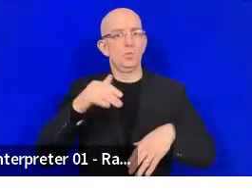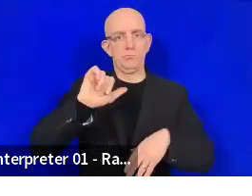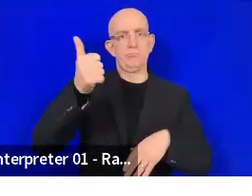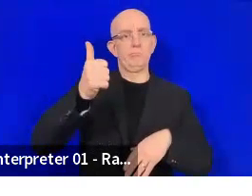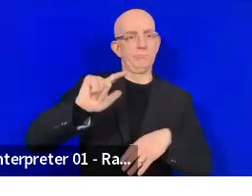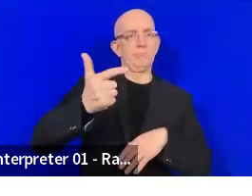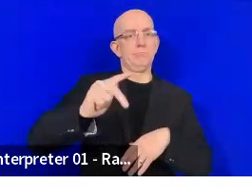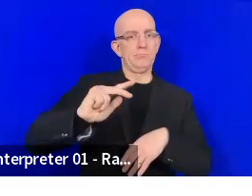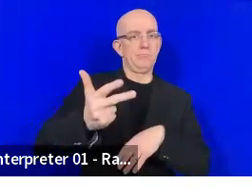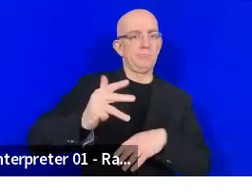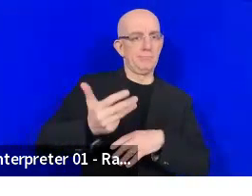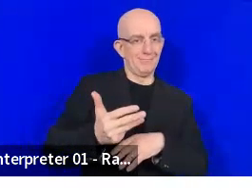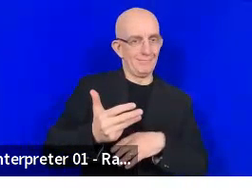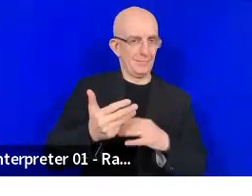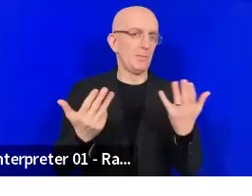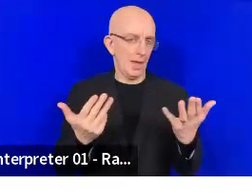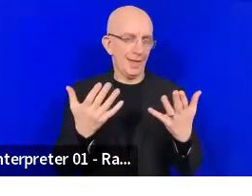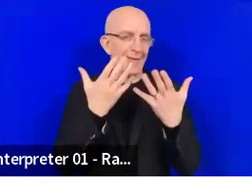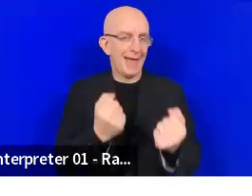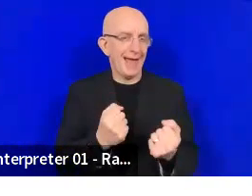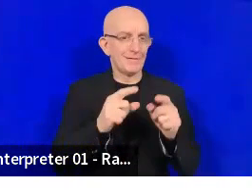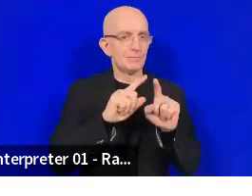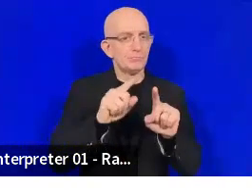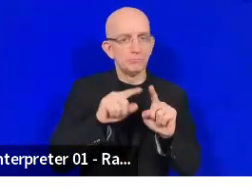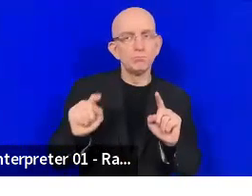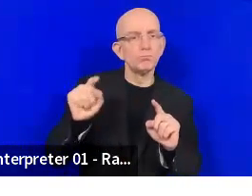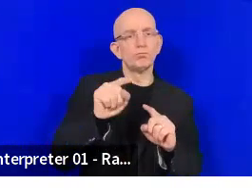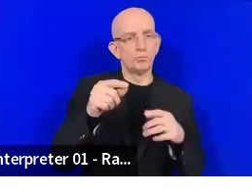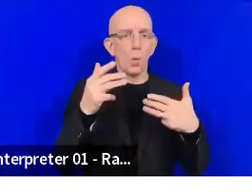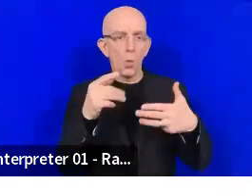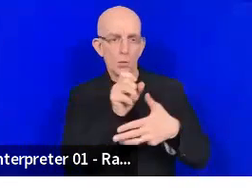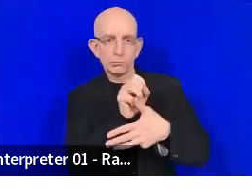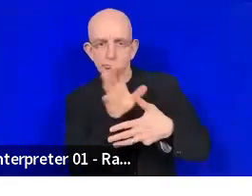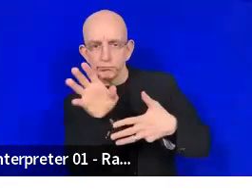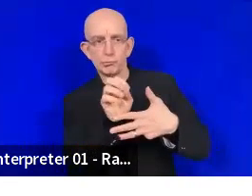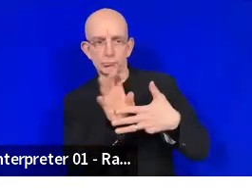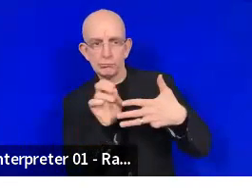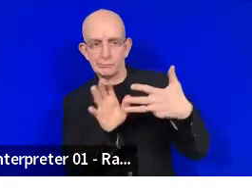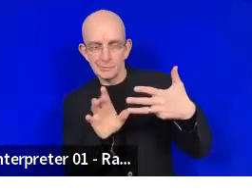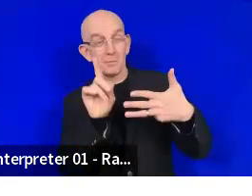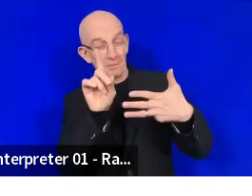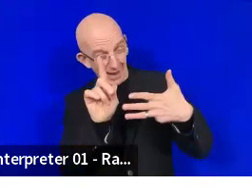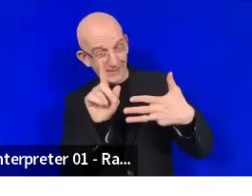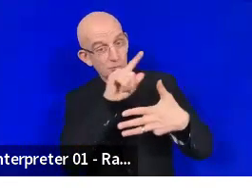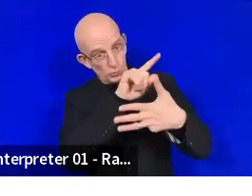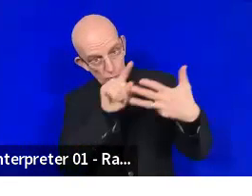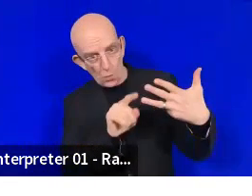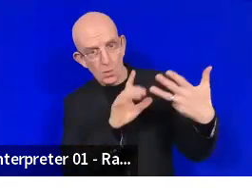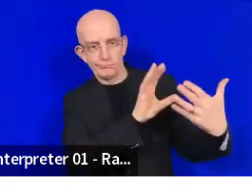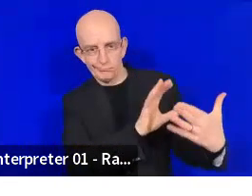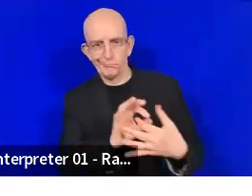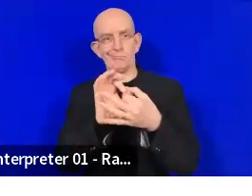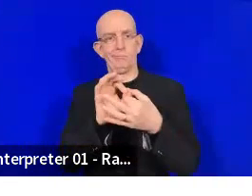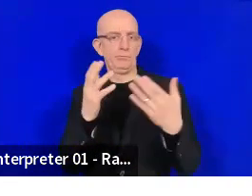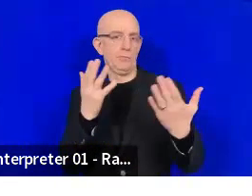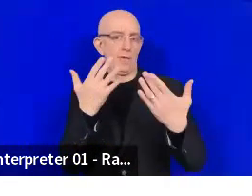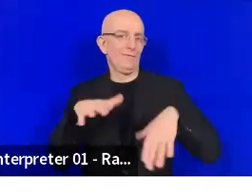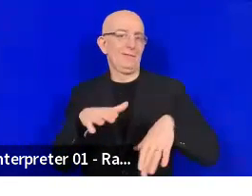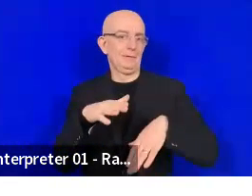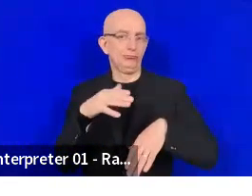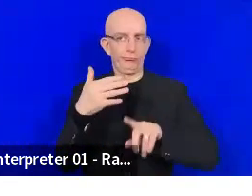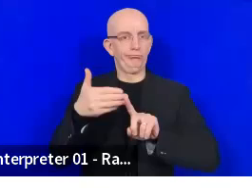much aligns with what we had in the previous key asks for the HLM.